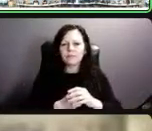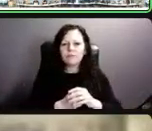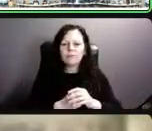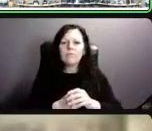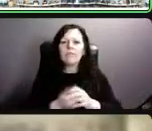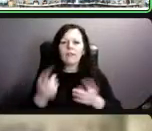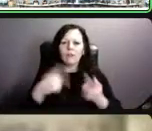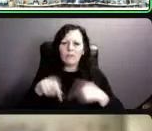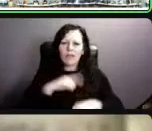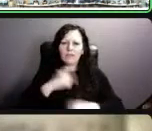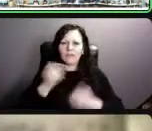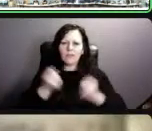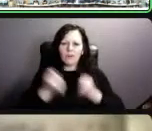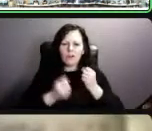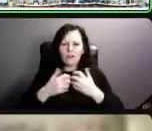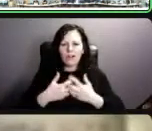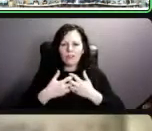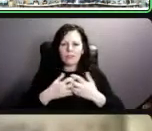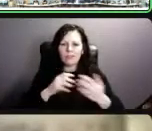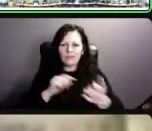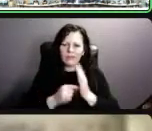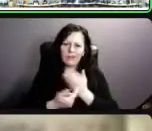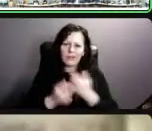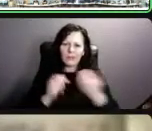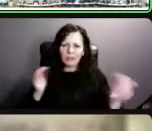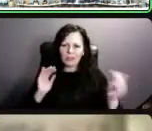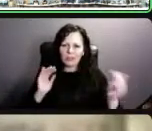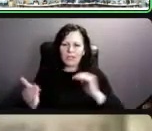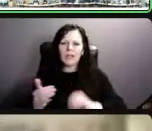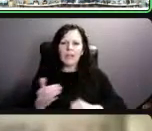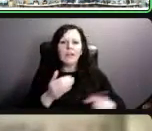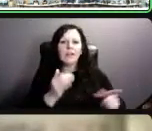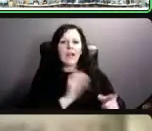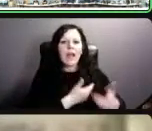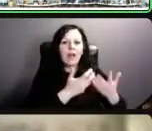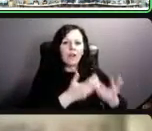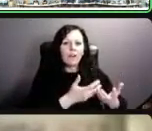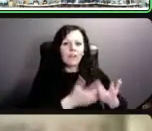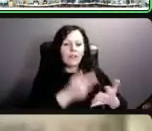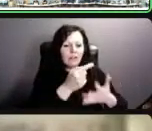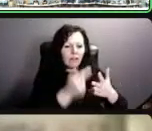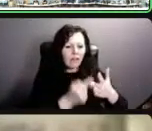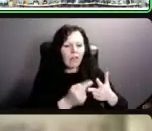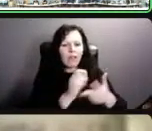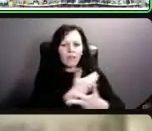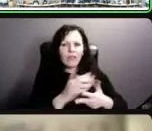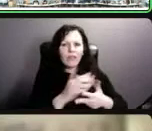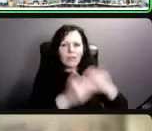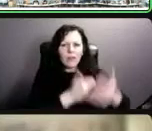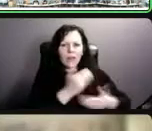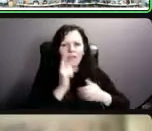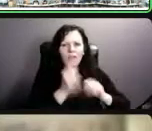LESS IN THESE INTERNAL SERVICES. NPR CITIES RETURNING TO THE CAR